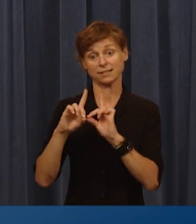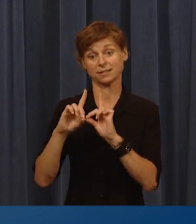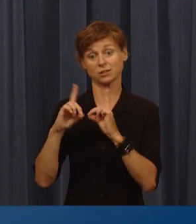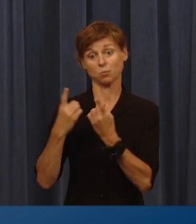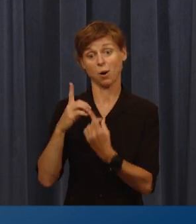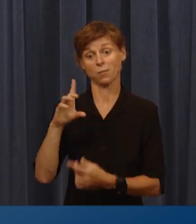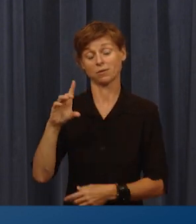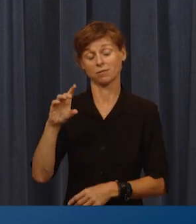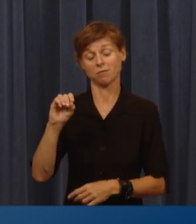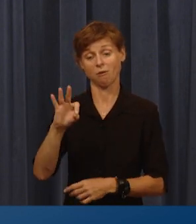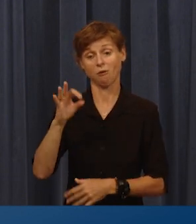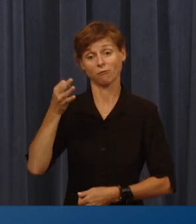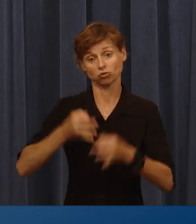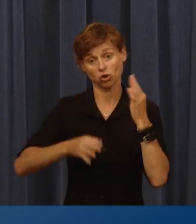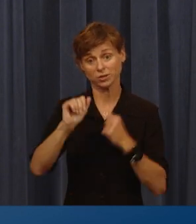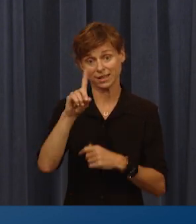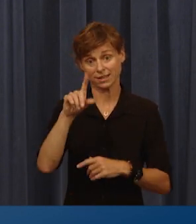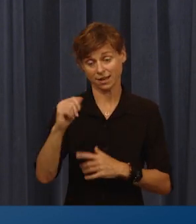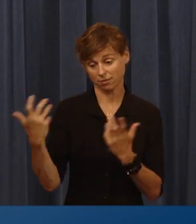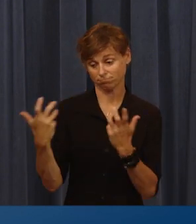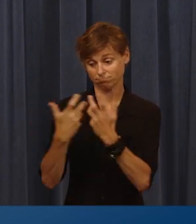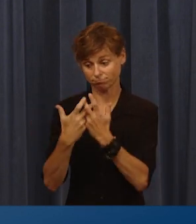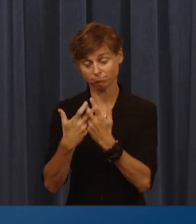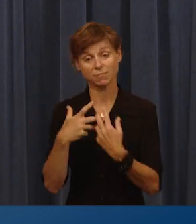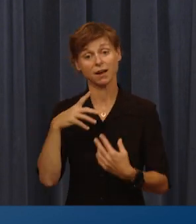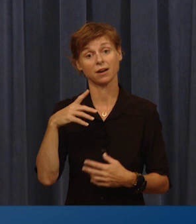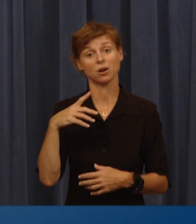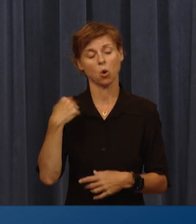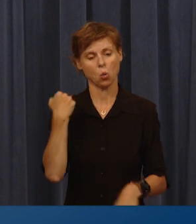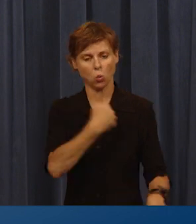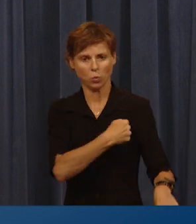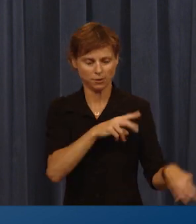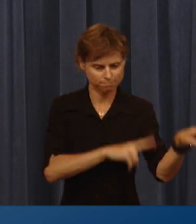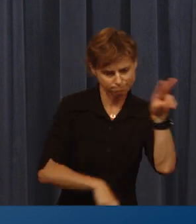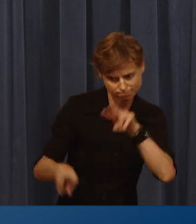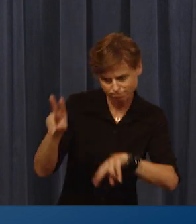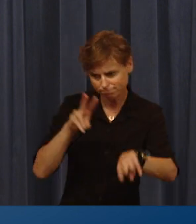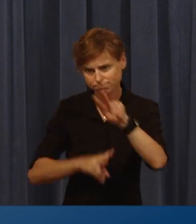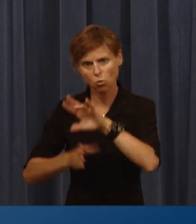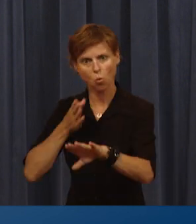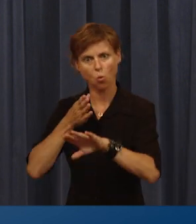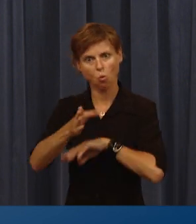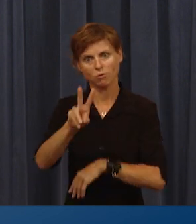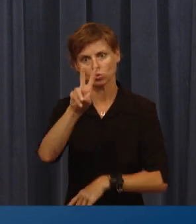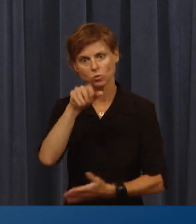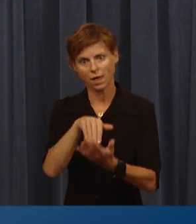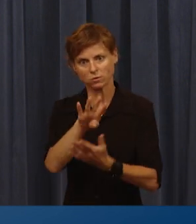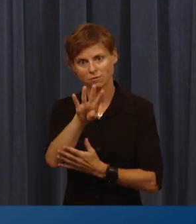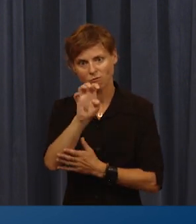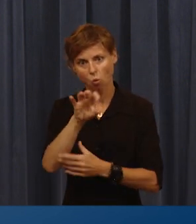our U.S. Attorney’s Offices, we have surveyed over 2,400 polling places and increased polling